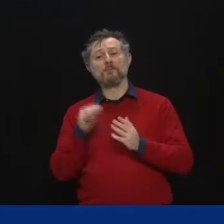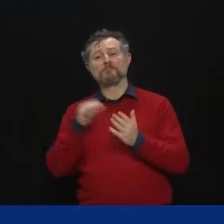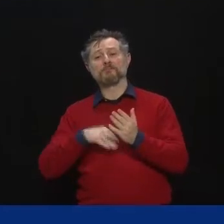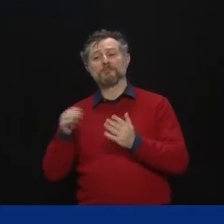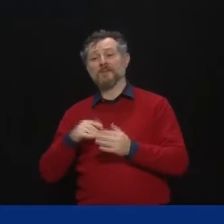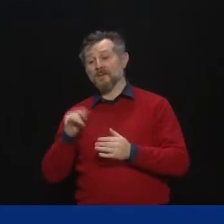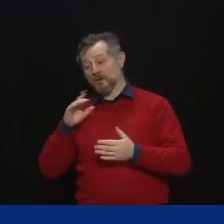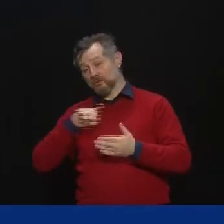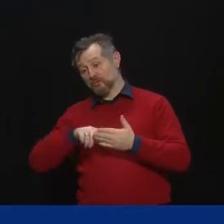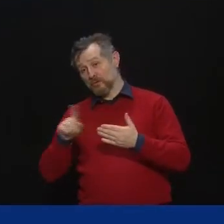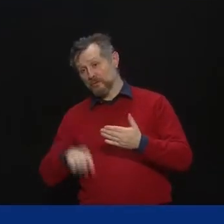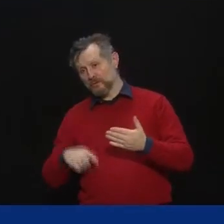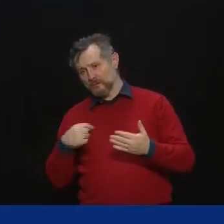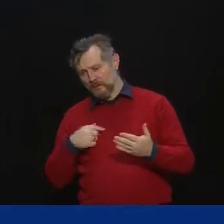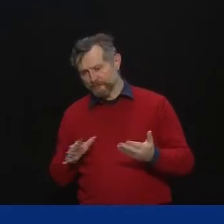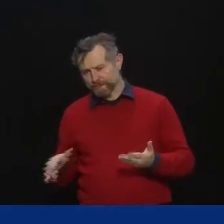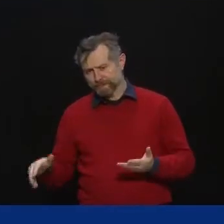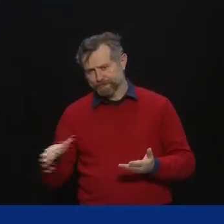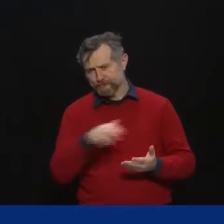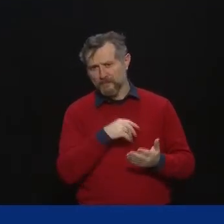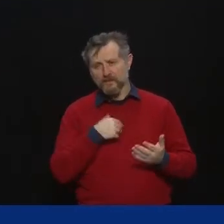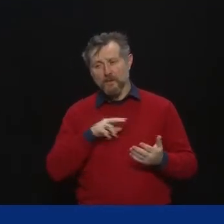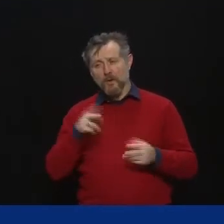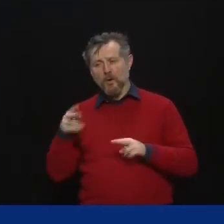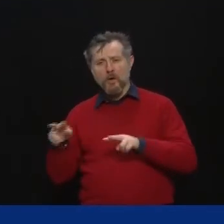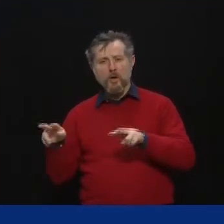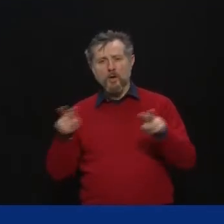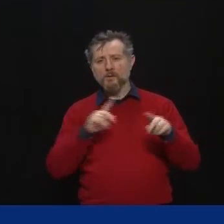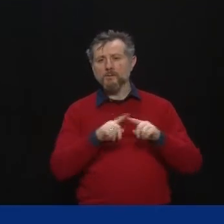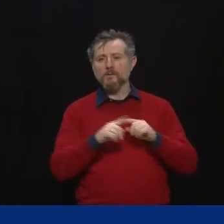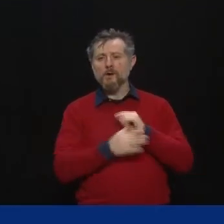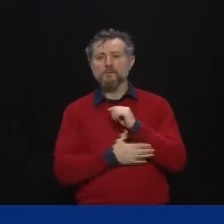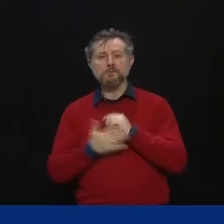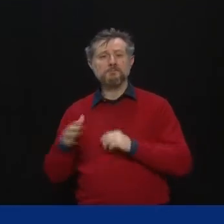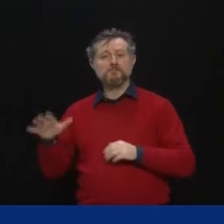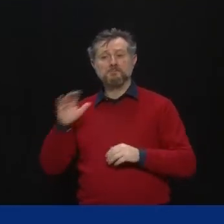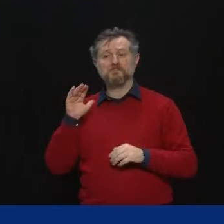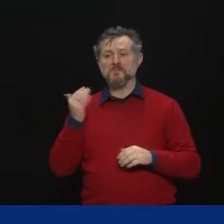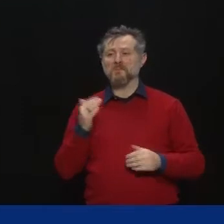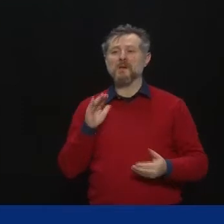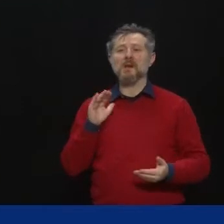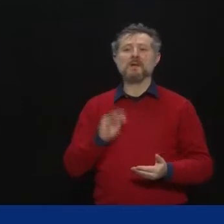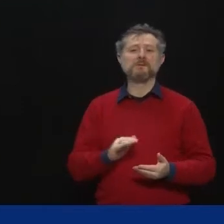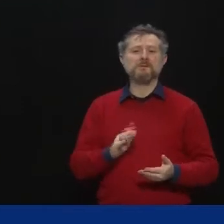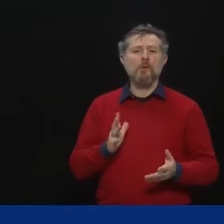IT IS MILDER THAN DELTA. WE'LL GIVE A QUICK UPDATE ON OMICRON AND WE'RE KEEPING A CLOSE EYE ON THE DATA AND THE